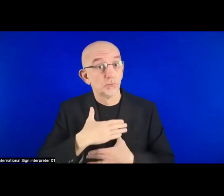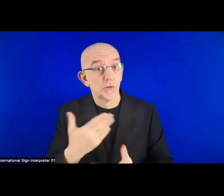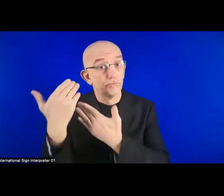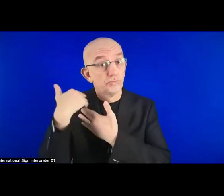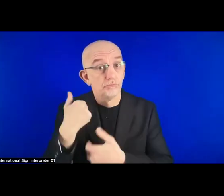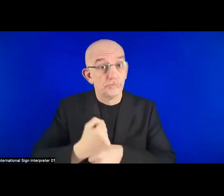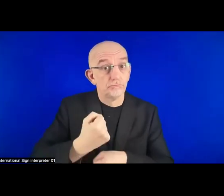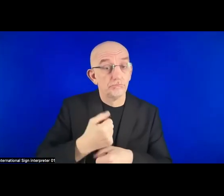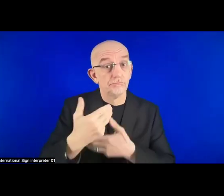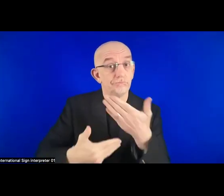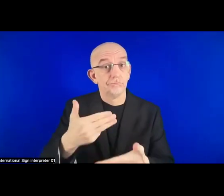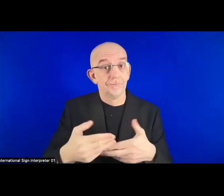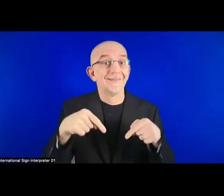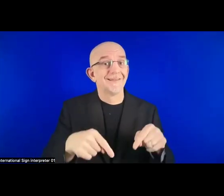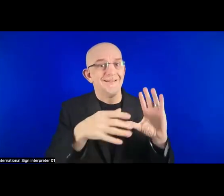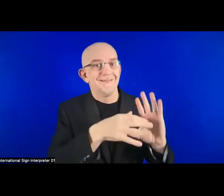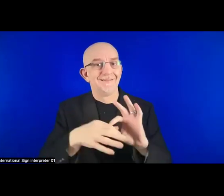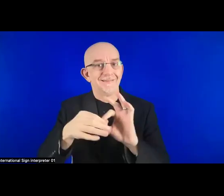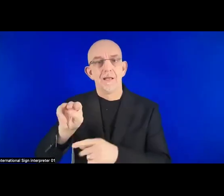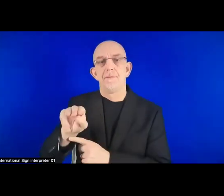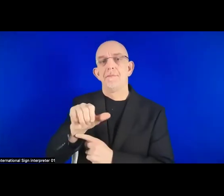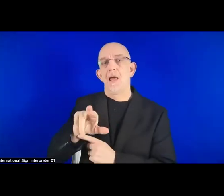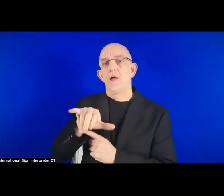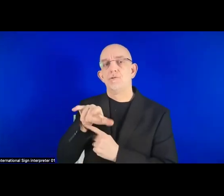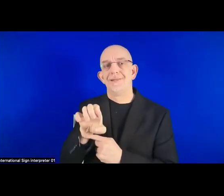So the other things to remember if you are planning to apply to call two is that you